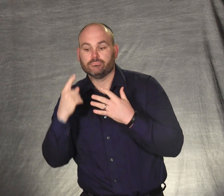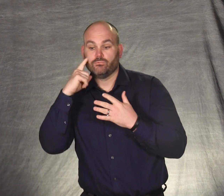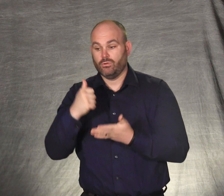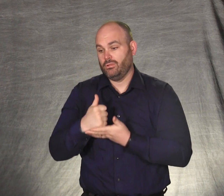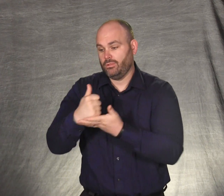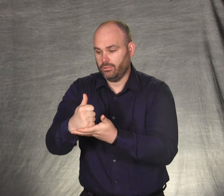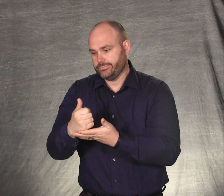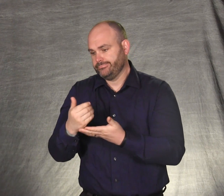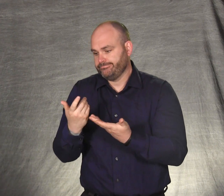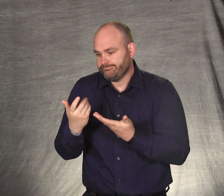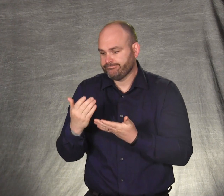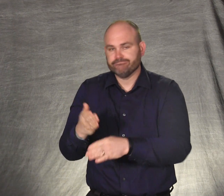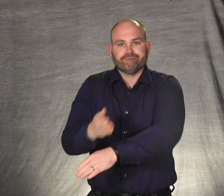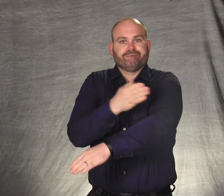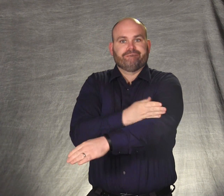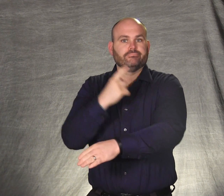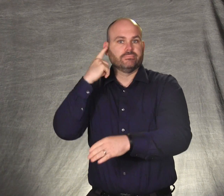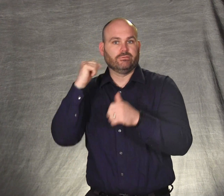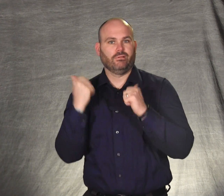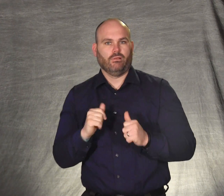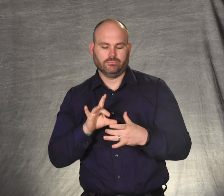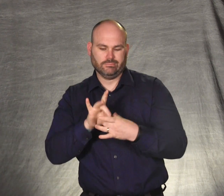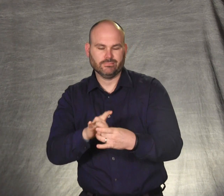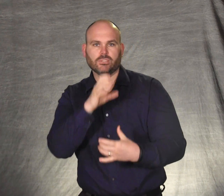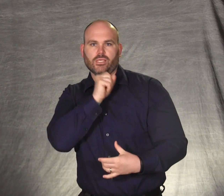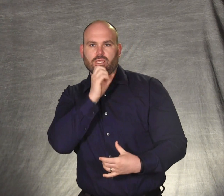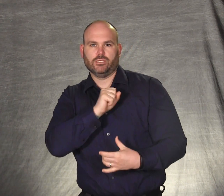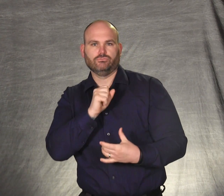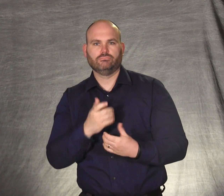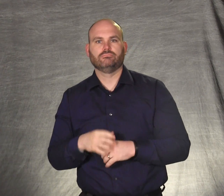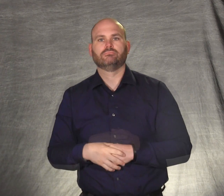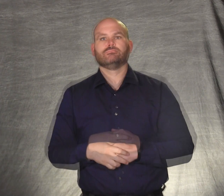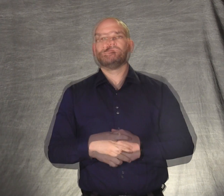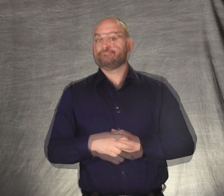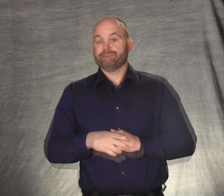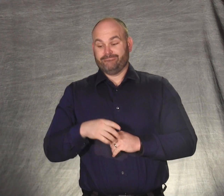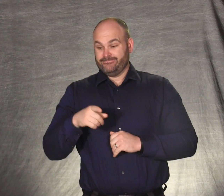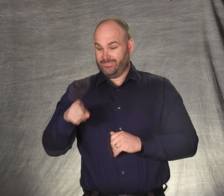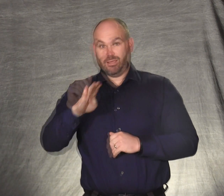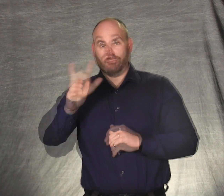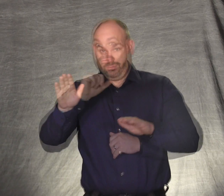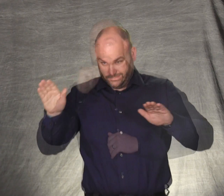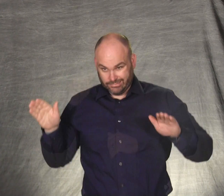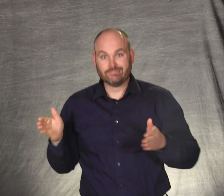for treating age-related hearing loss. The bill was introduced